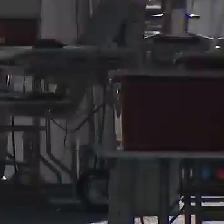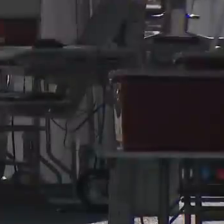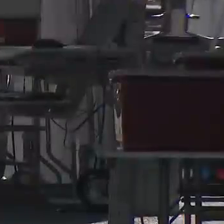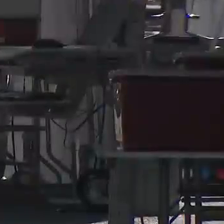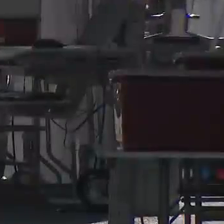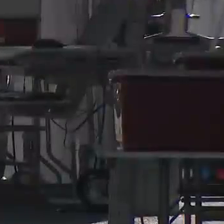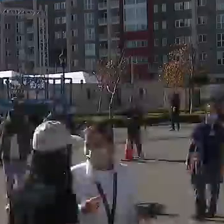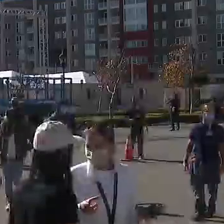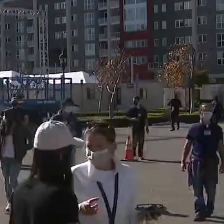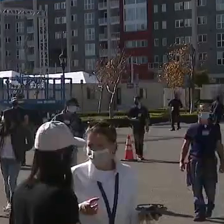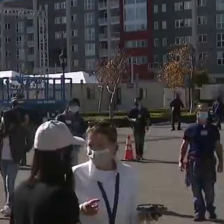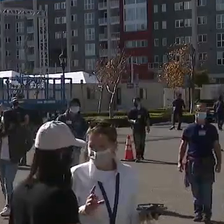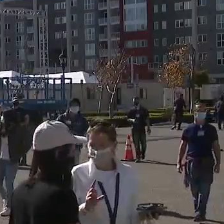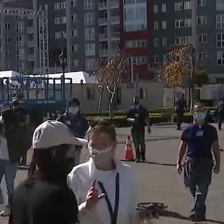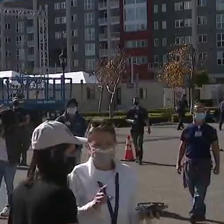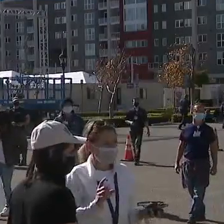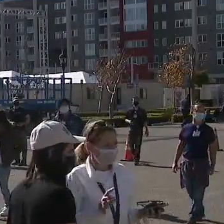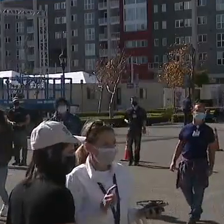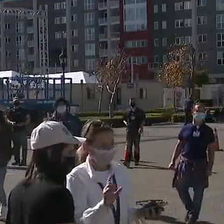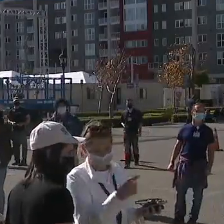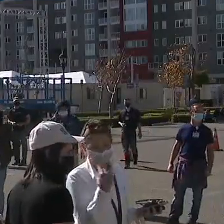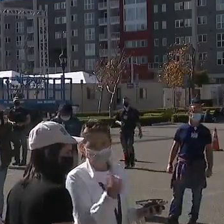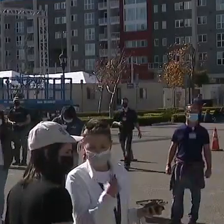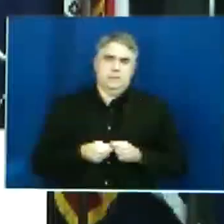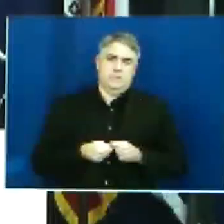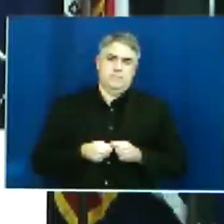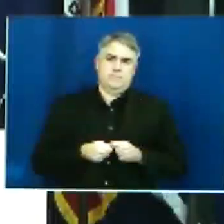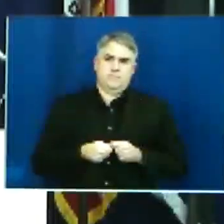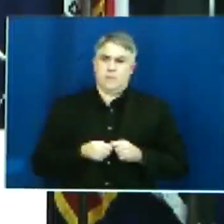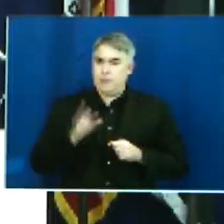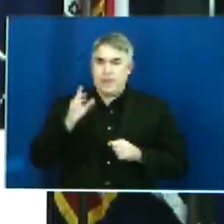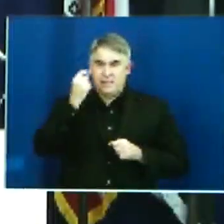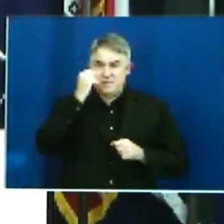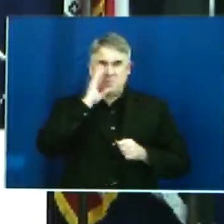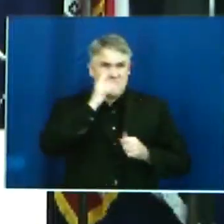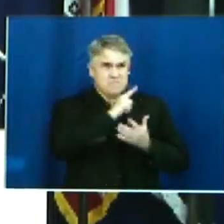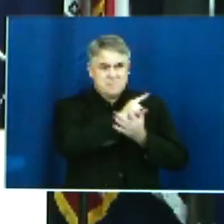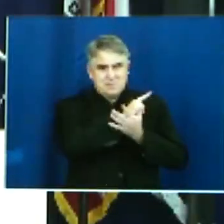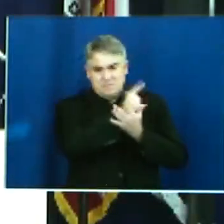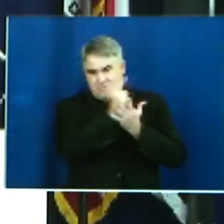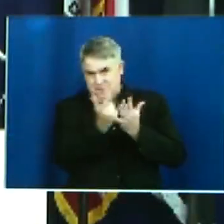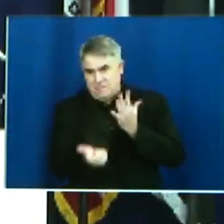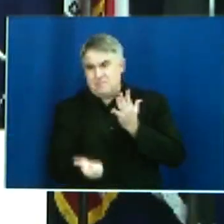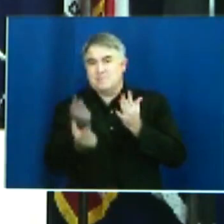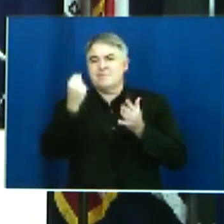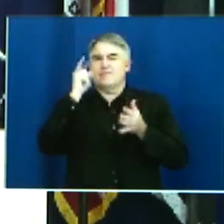ADMINISTERED BY THE END OF THIS WEEK WITH MORE THAN 36,000 DENTISTS NOW ADDED TO THE POOL OF HEALTH CARE